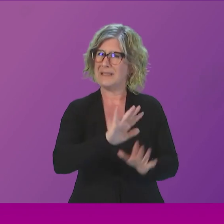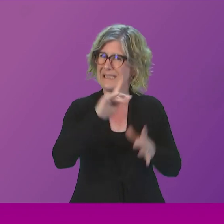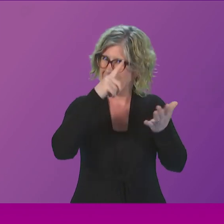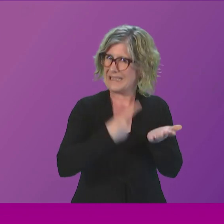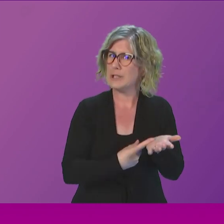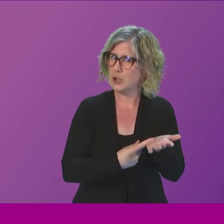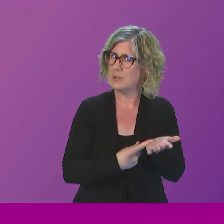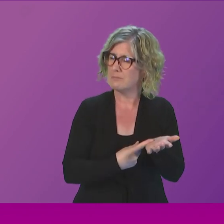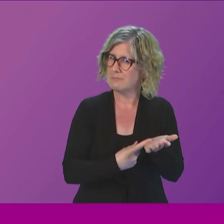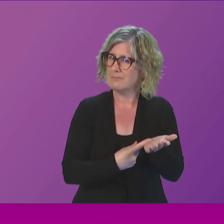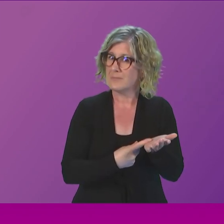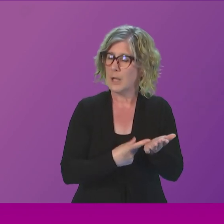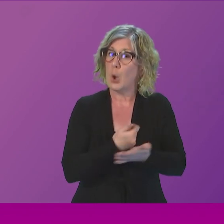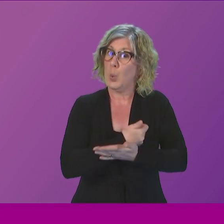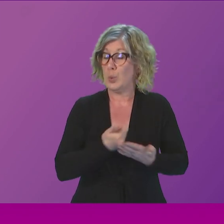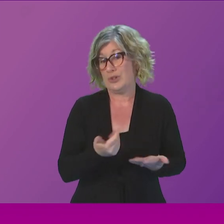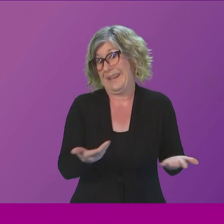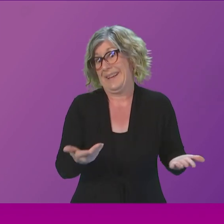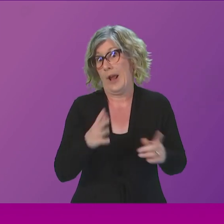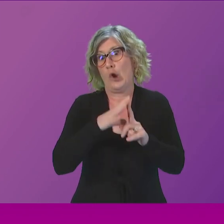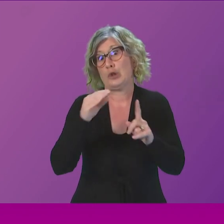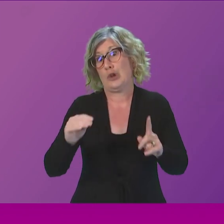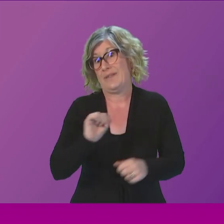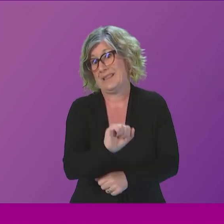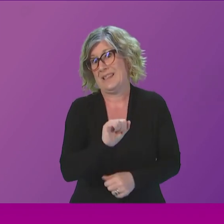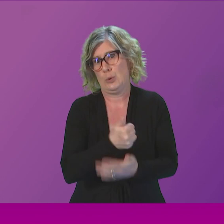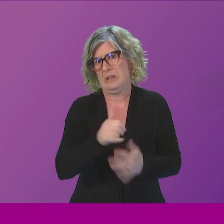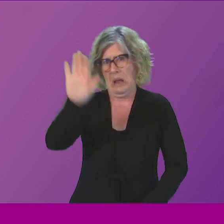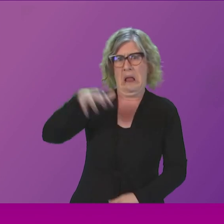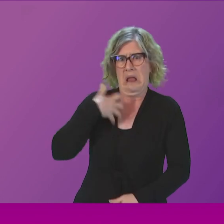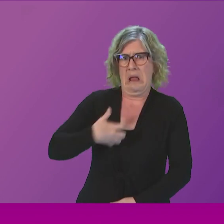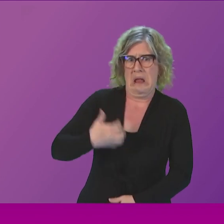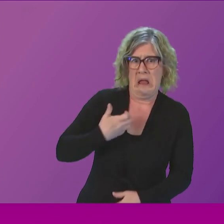It is usually the Conservatives who are the first to complain if they perceive or believe